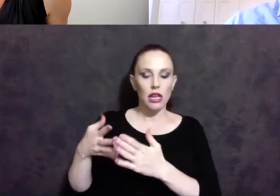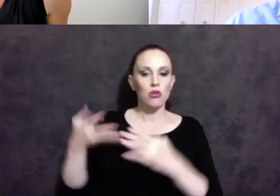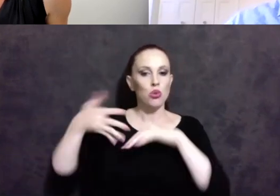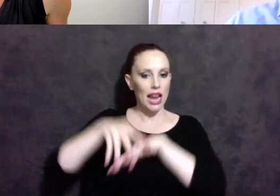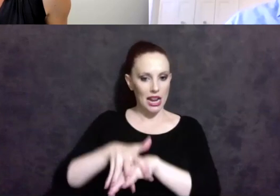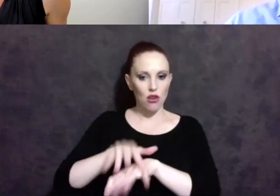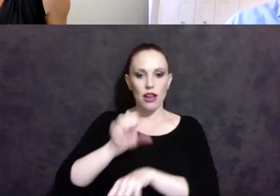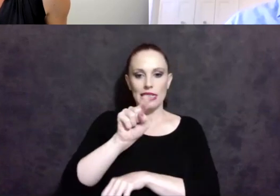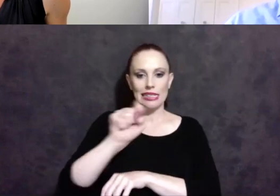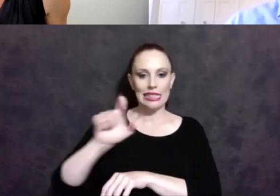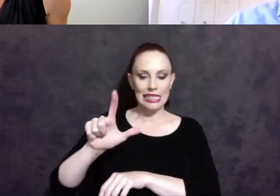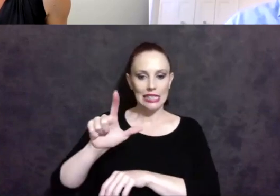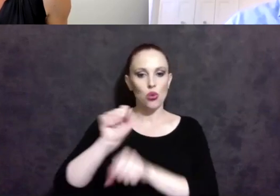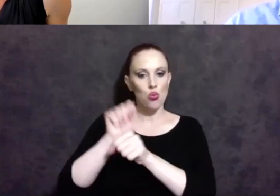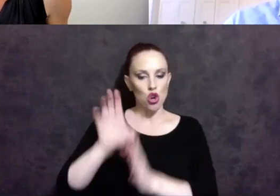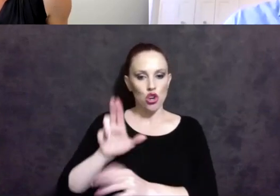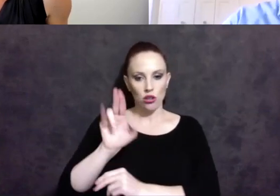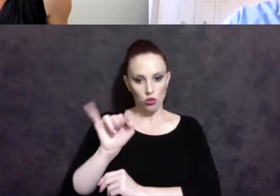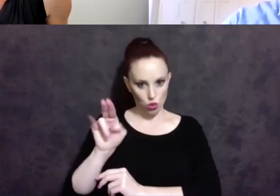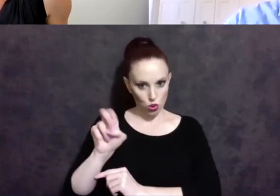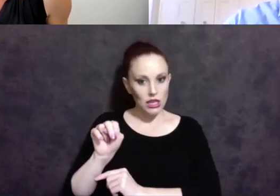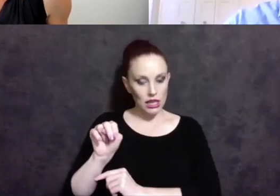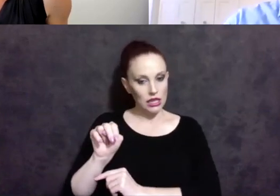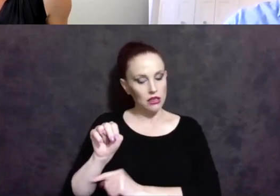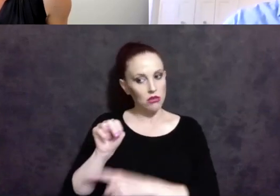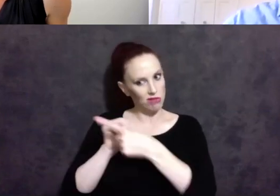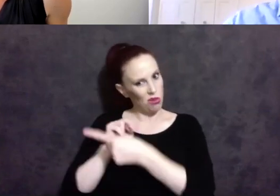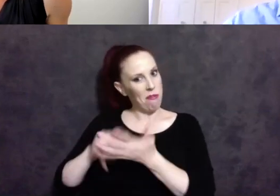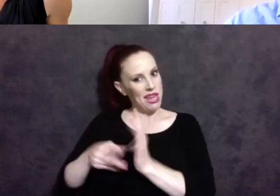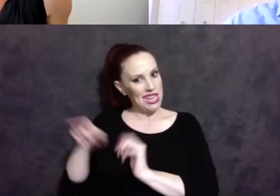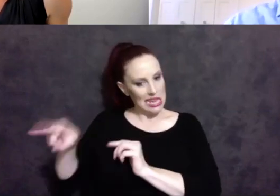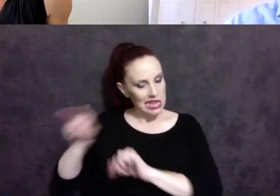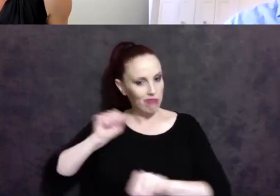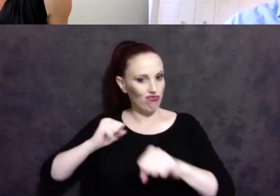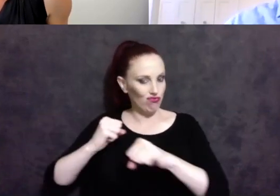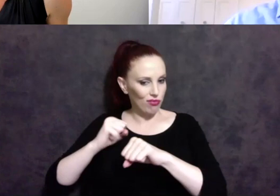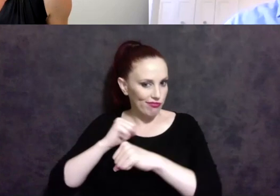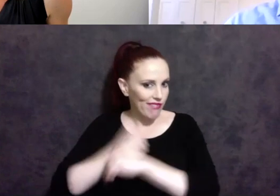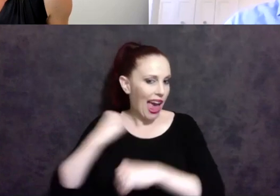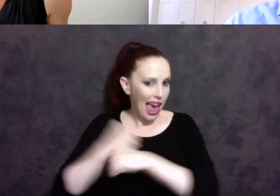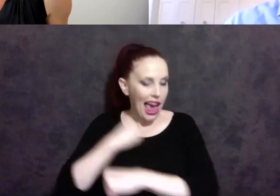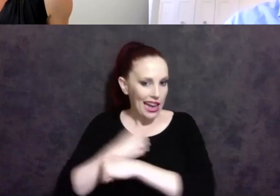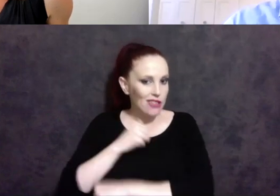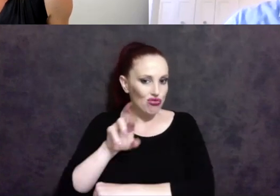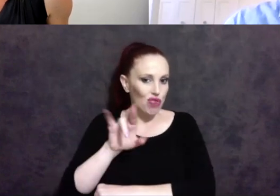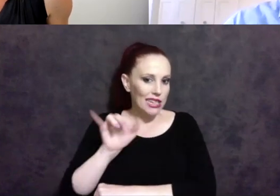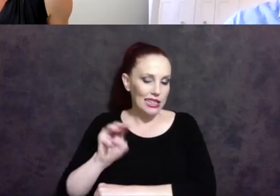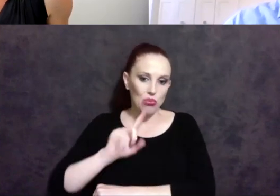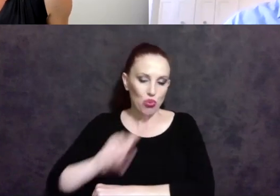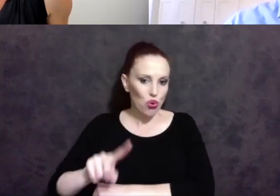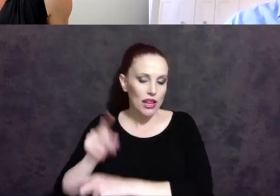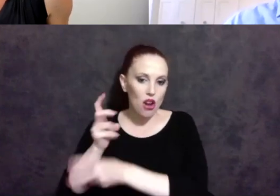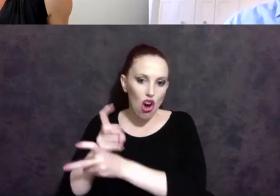We had to fight racism hard. He was one of the first African Americans to purchase a